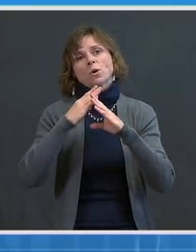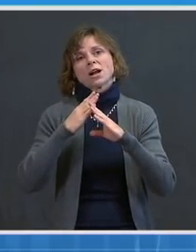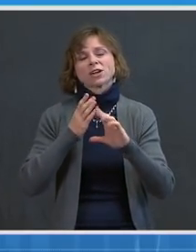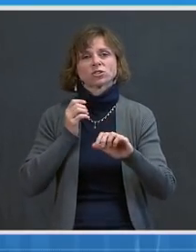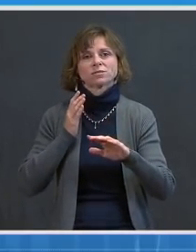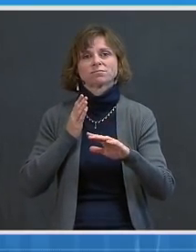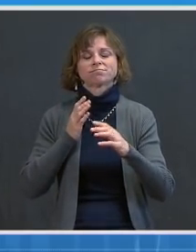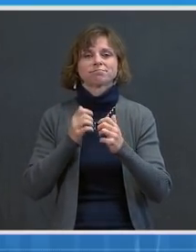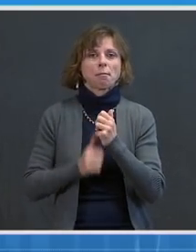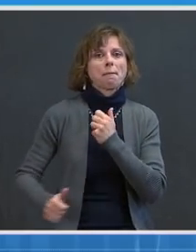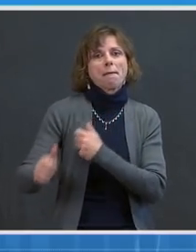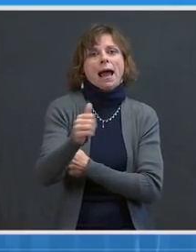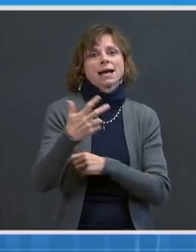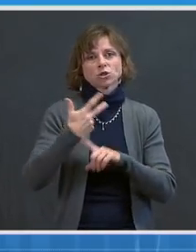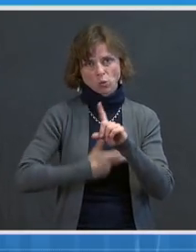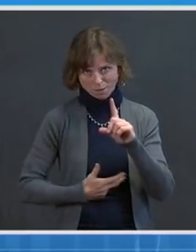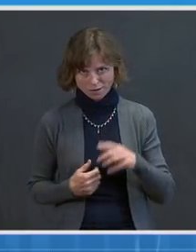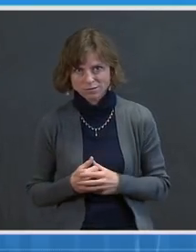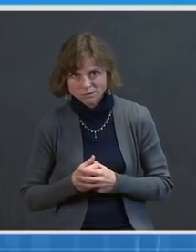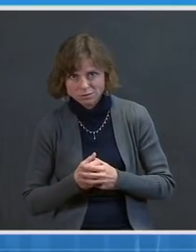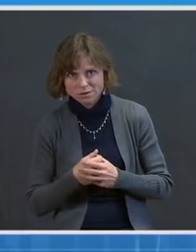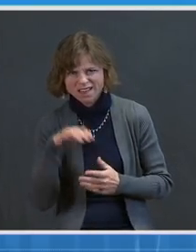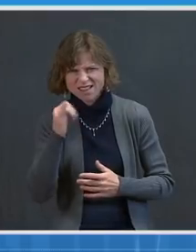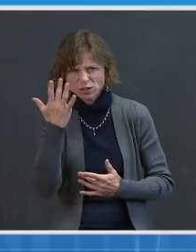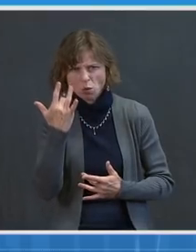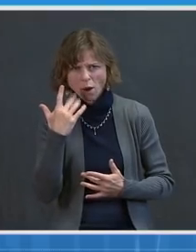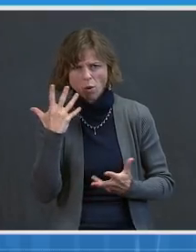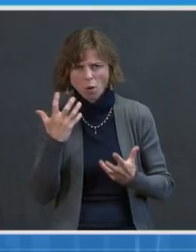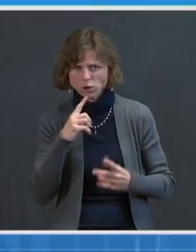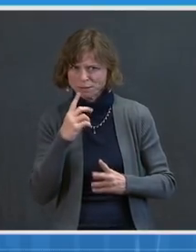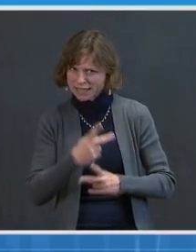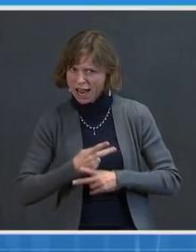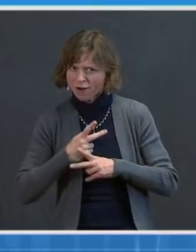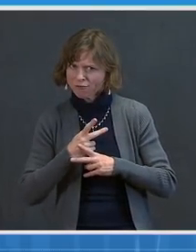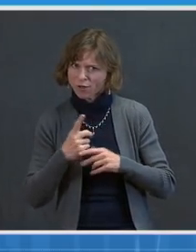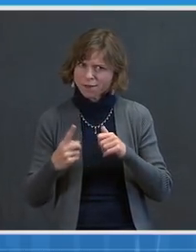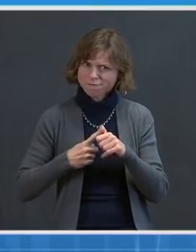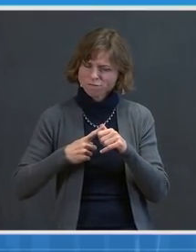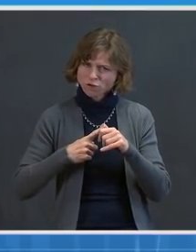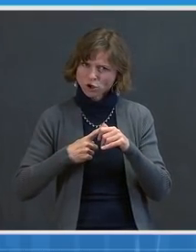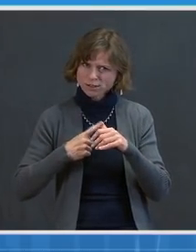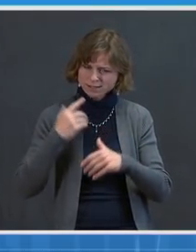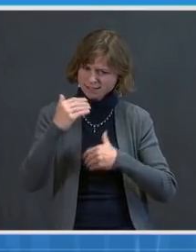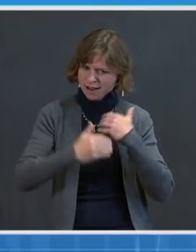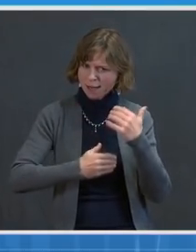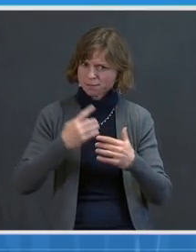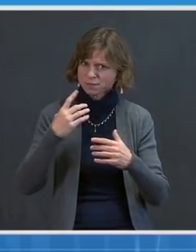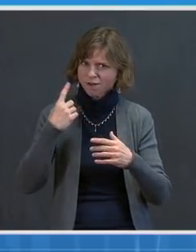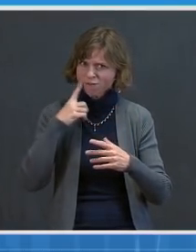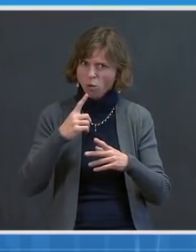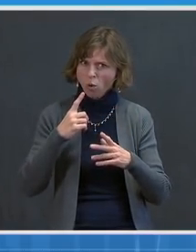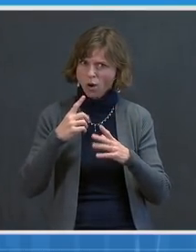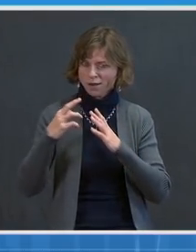why we want to be cautious as we take these first steps in our guidance post-vaccination. The durability and the protection,